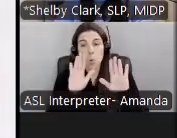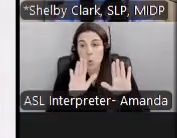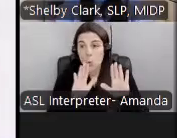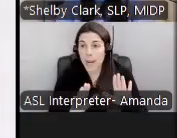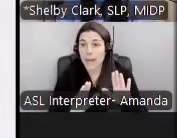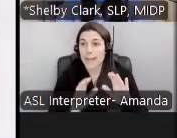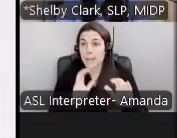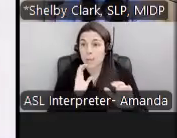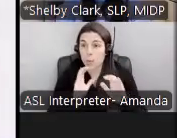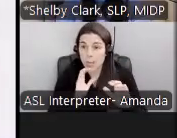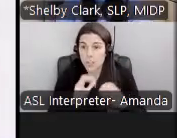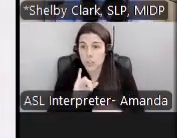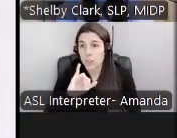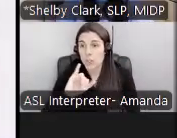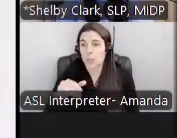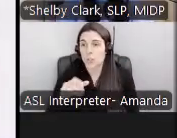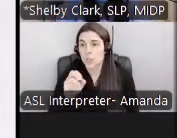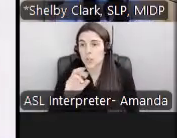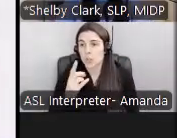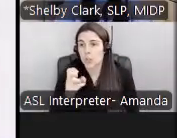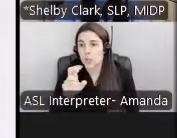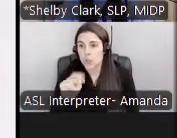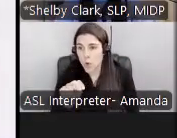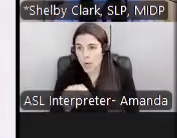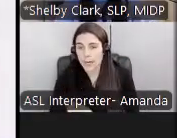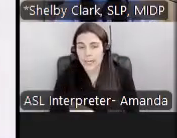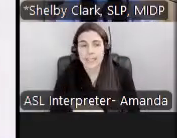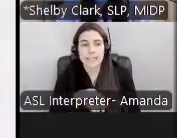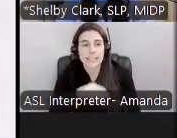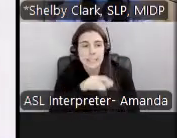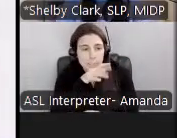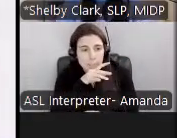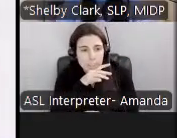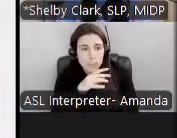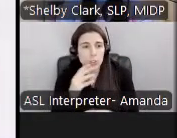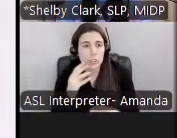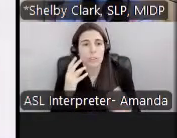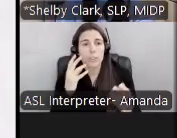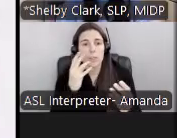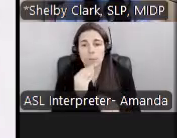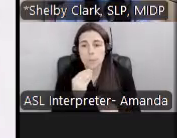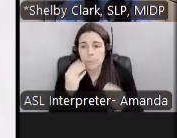speech, beautiful, prosody and intonation, and has only two true words, Mama and uh oh.